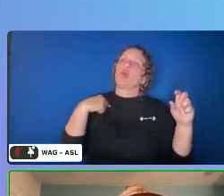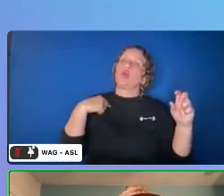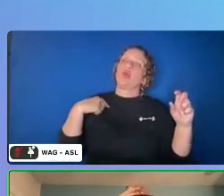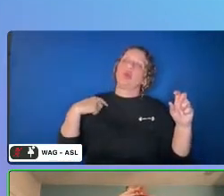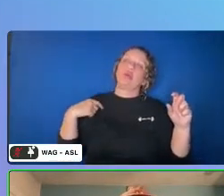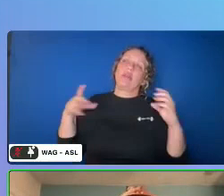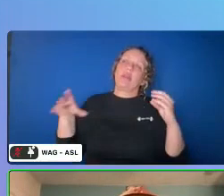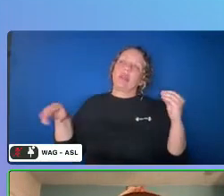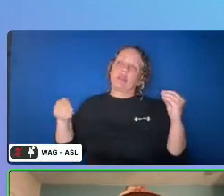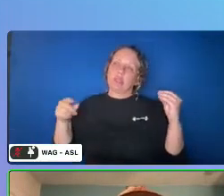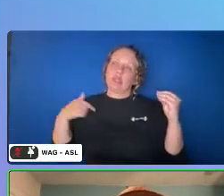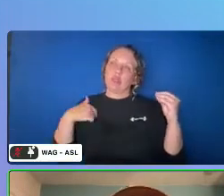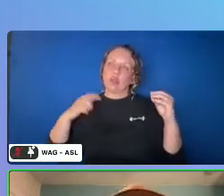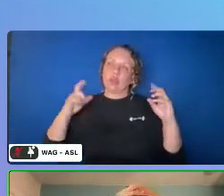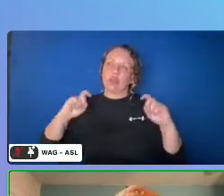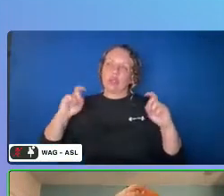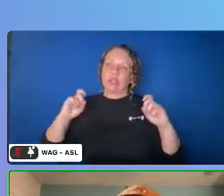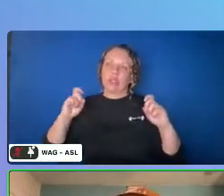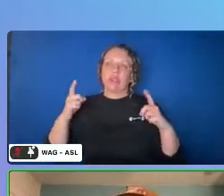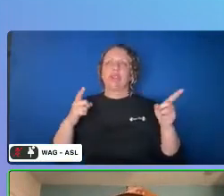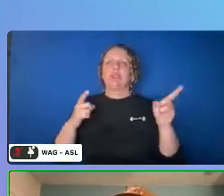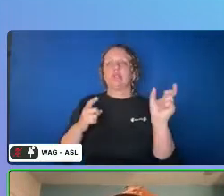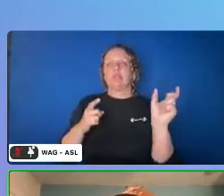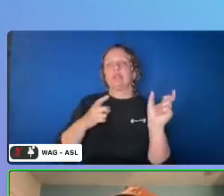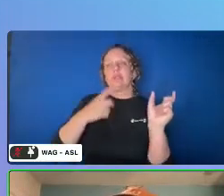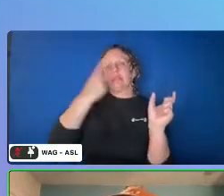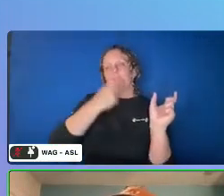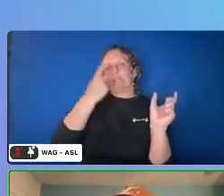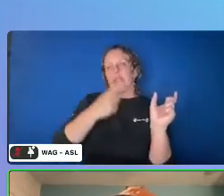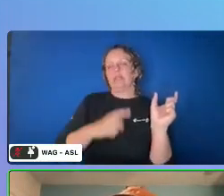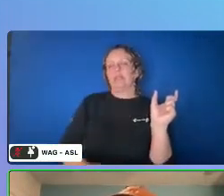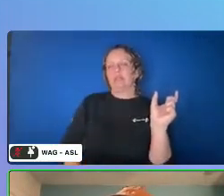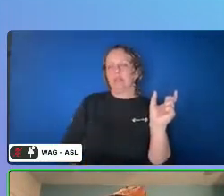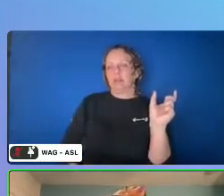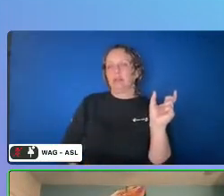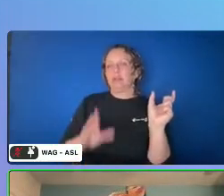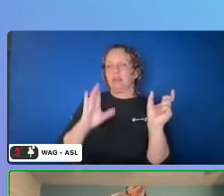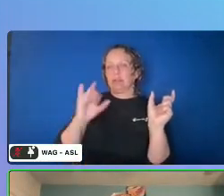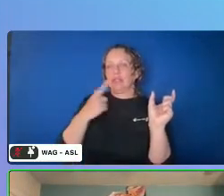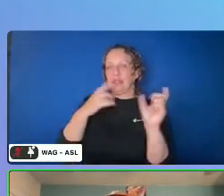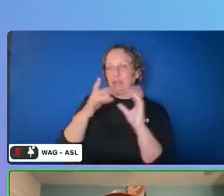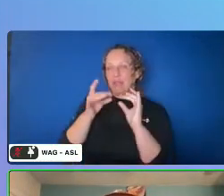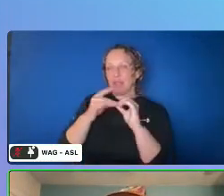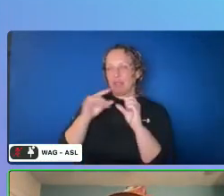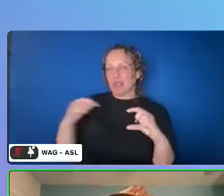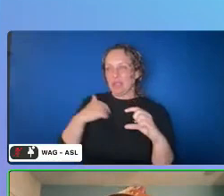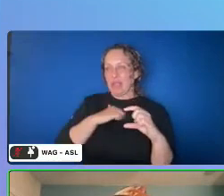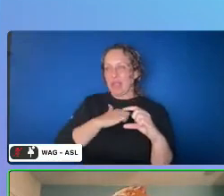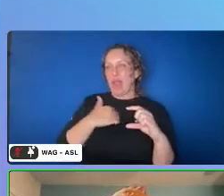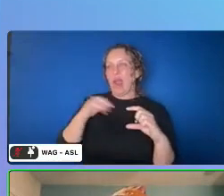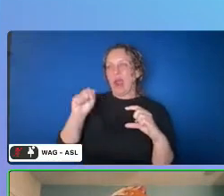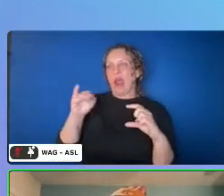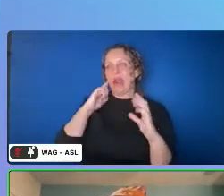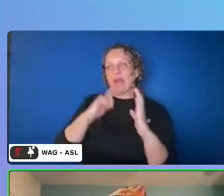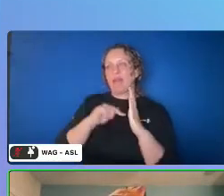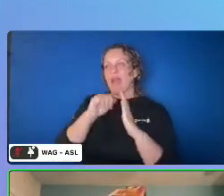which is the date table header cell. And there's a message that has a period. It says, "Our AI identified this as a header cell,